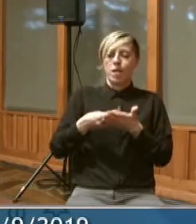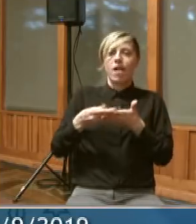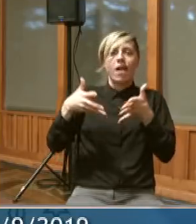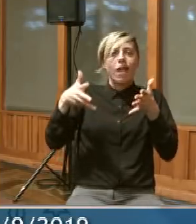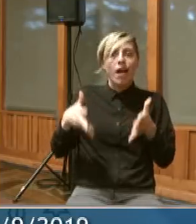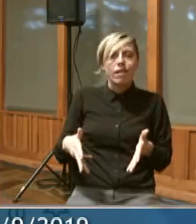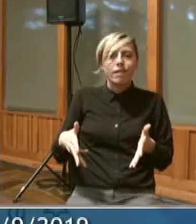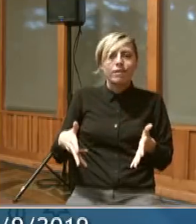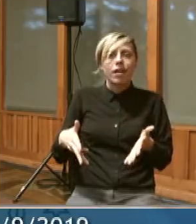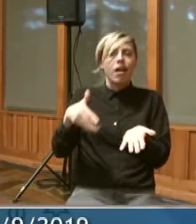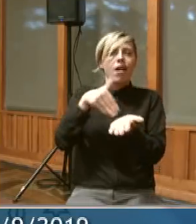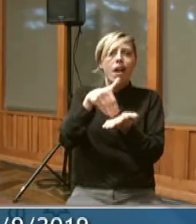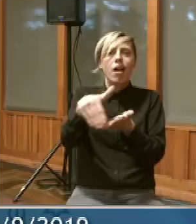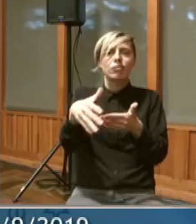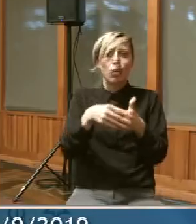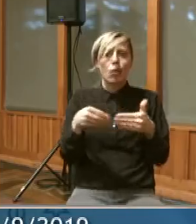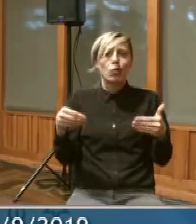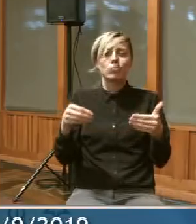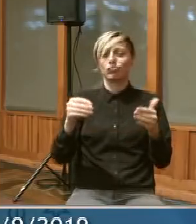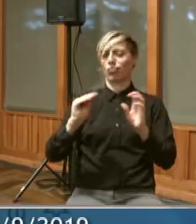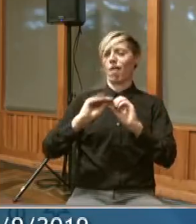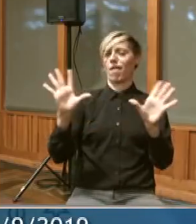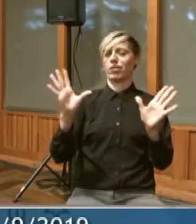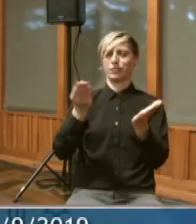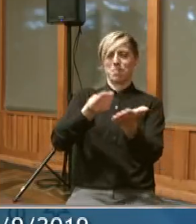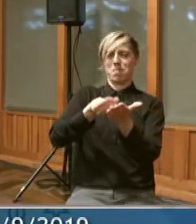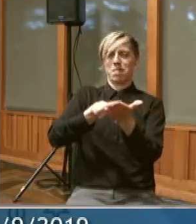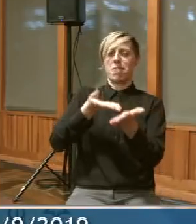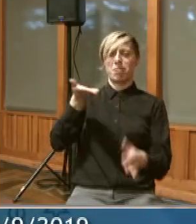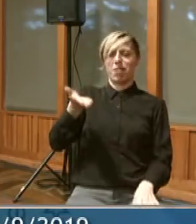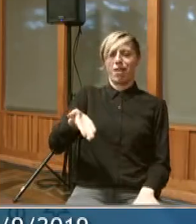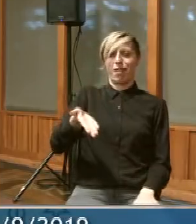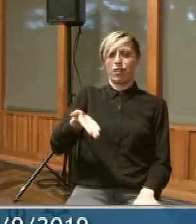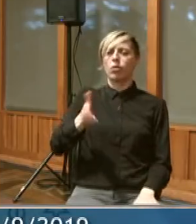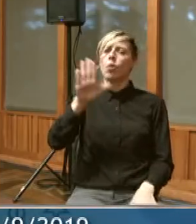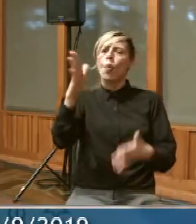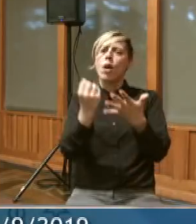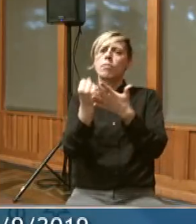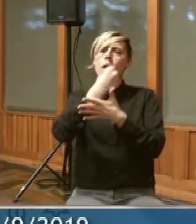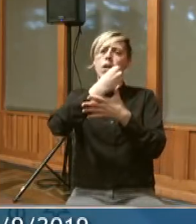BY YEAR'S END BUT EVERY YEAR IT ENDS UP WITH A SIGNIFICANT SURPLUS. SO FUNDS ARE CLEARLY AVAILABLE.